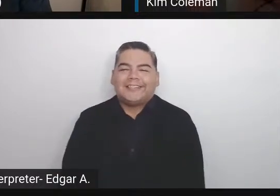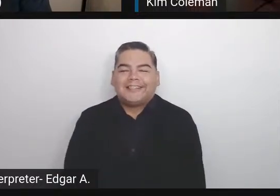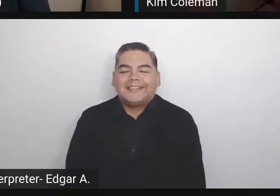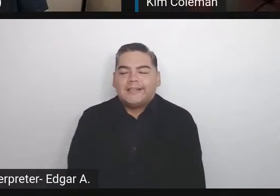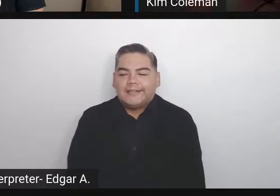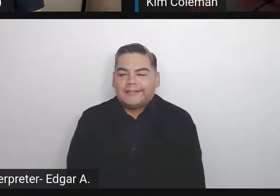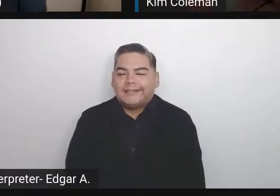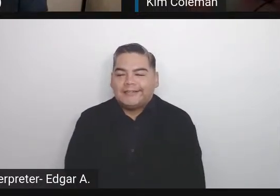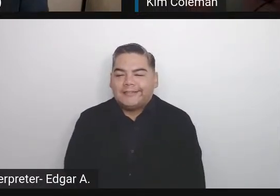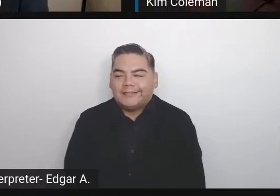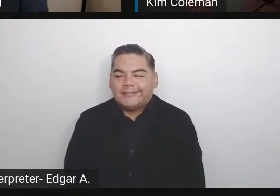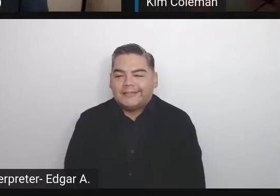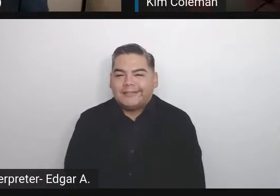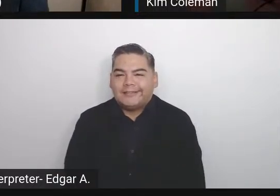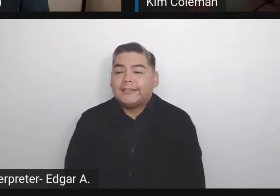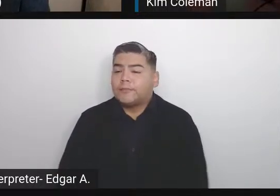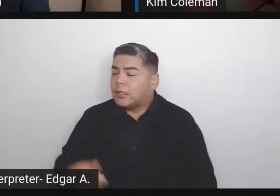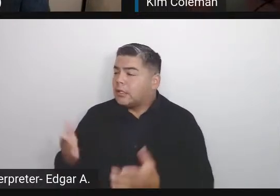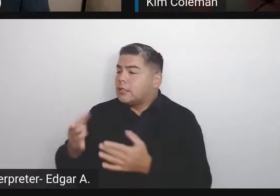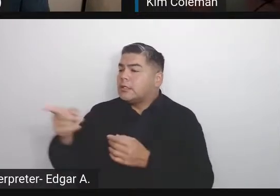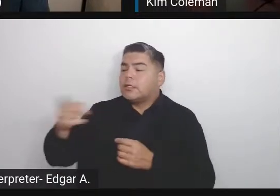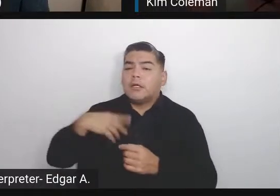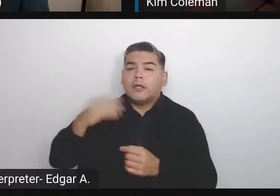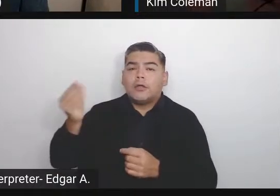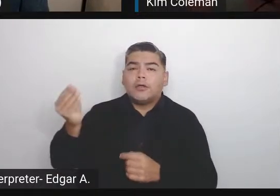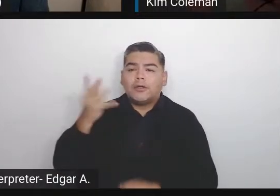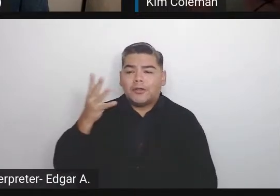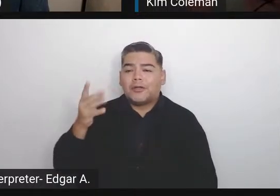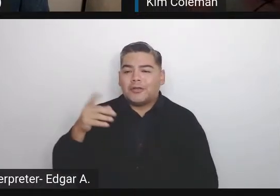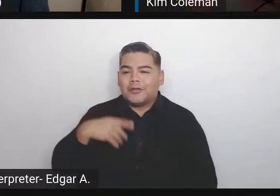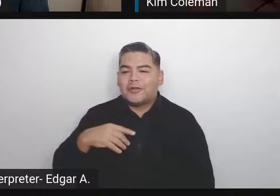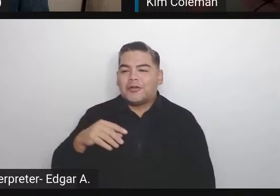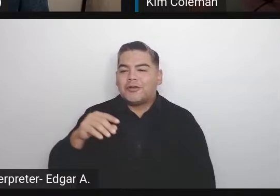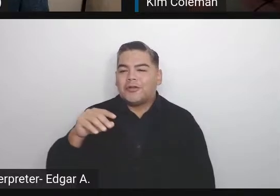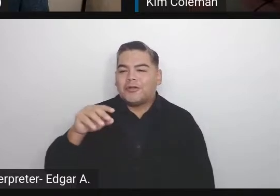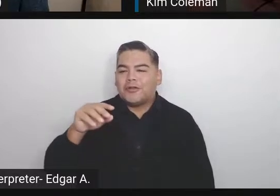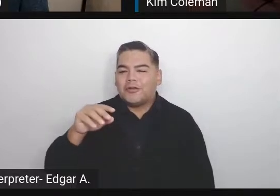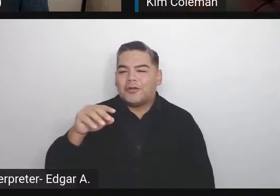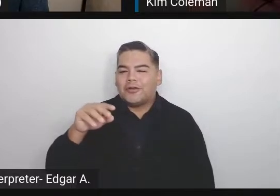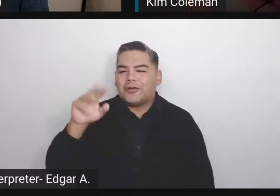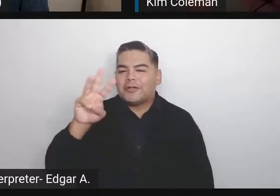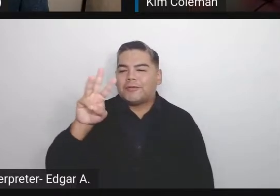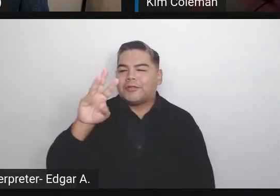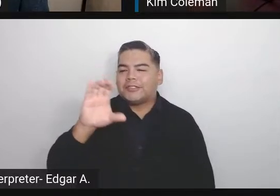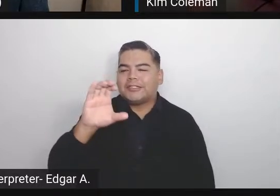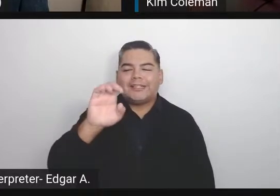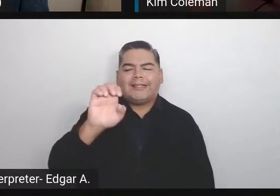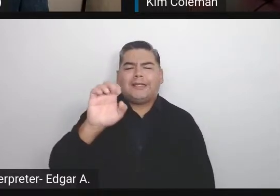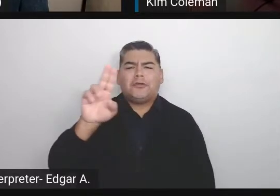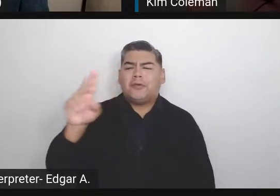Everyone was hugging each other at the first conference. . Expect our producer said